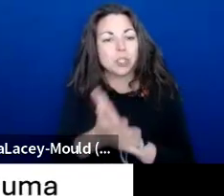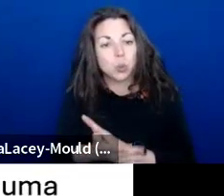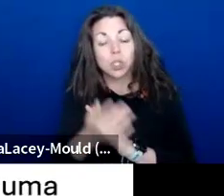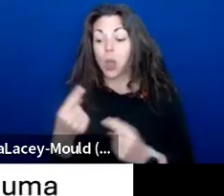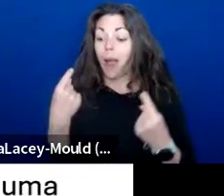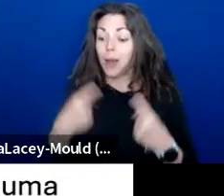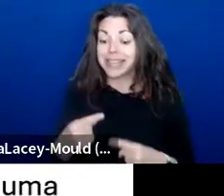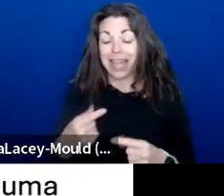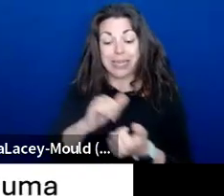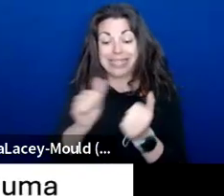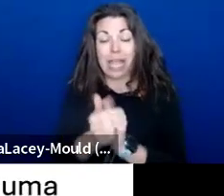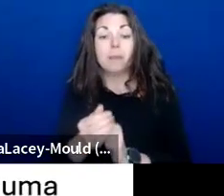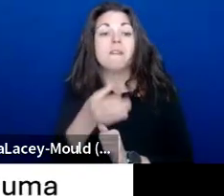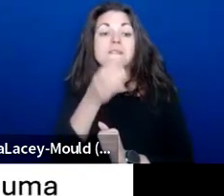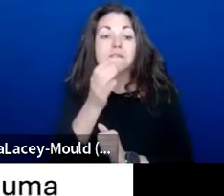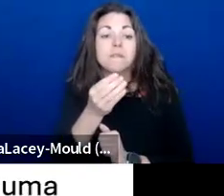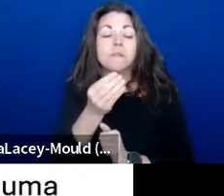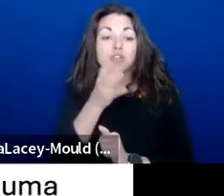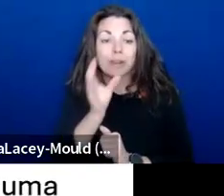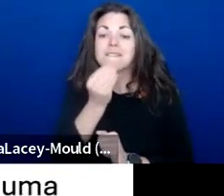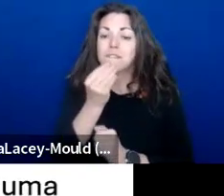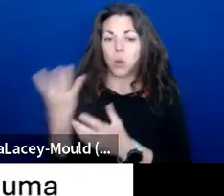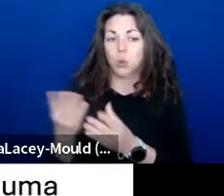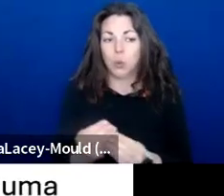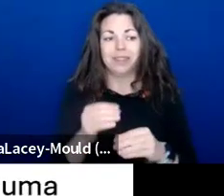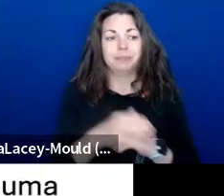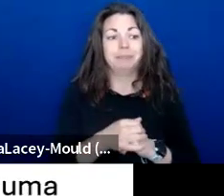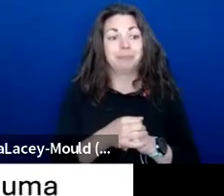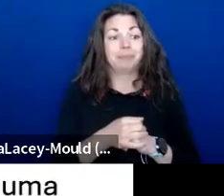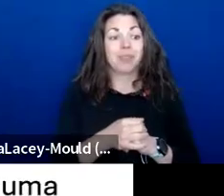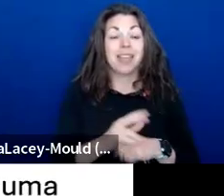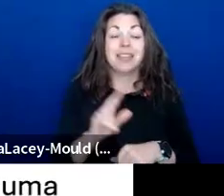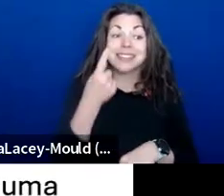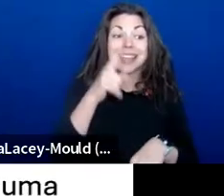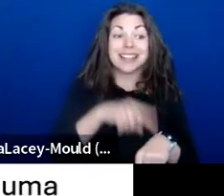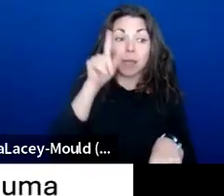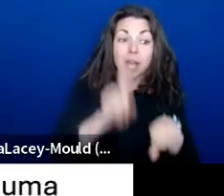In my second attempt at my third year, my physical health and my mental